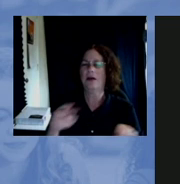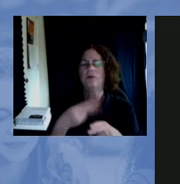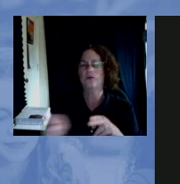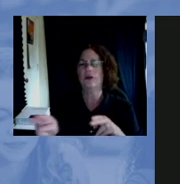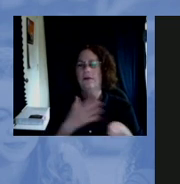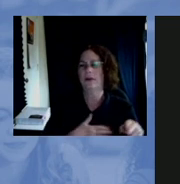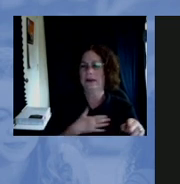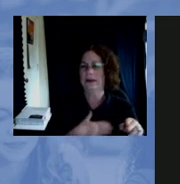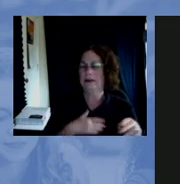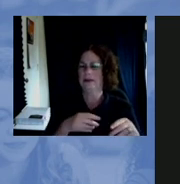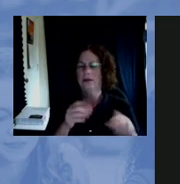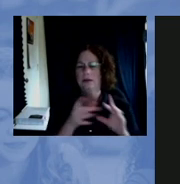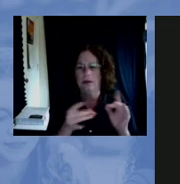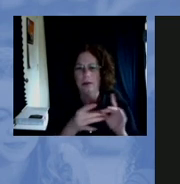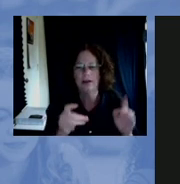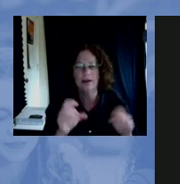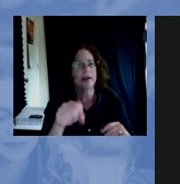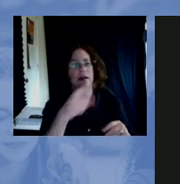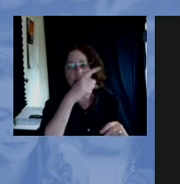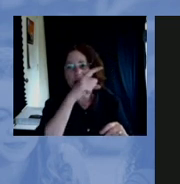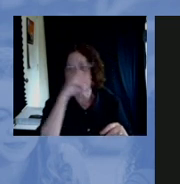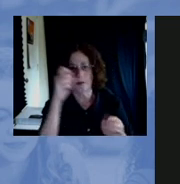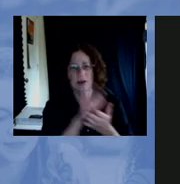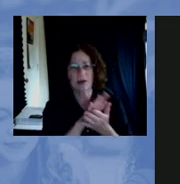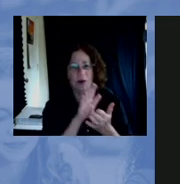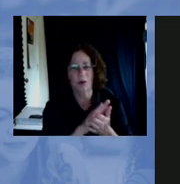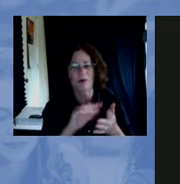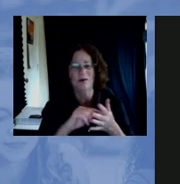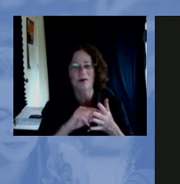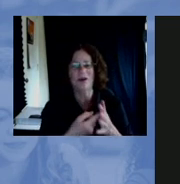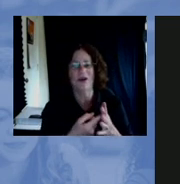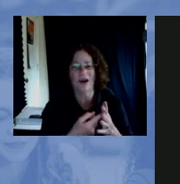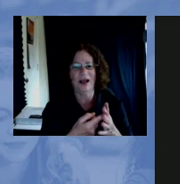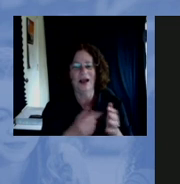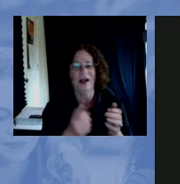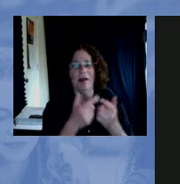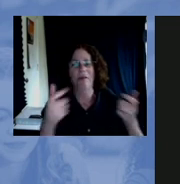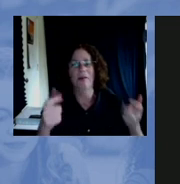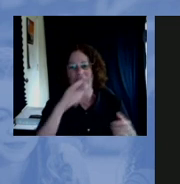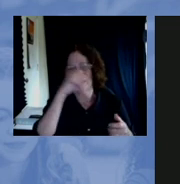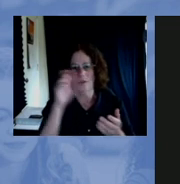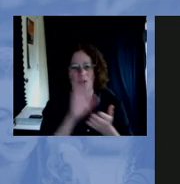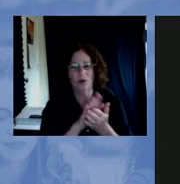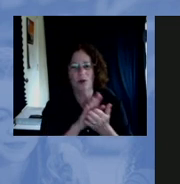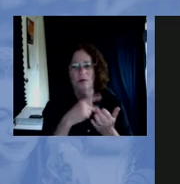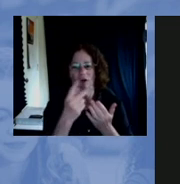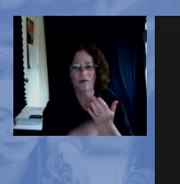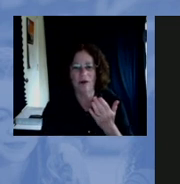JUST SUMMER SCHOOL, WE'RE KICKING OFF THE RETURN TO SCHOOL WITH A VERY BIG SUMMER SCHOOL PROGRAM. AND WE ARE INCLUDING FOR THE FIRST TIME OUR